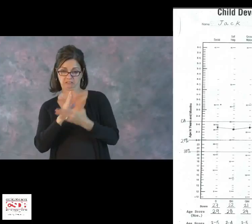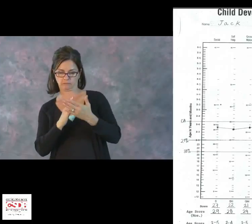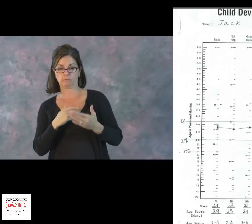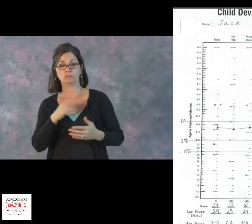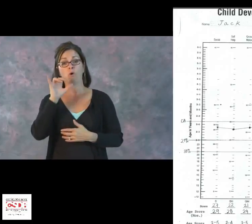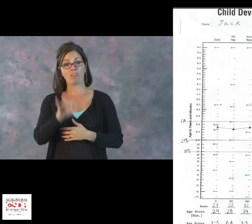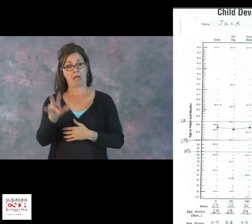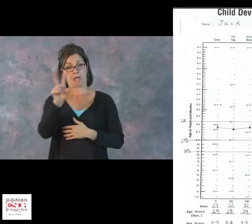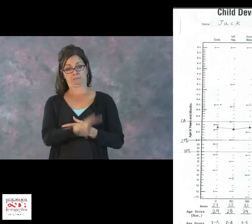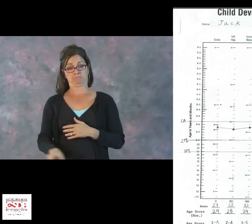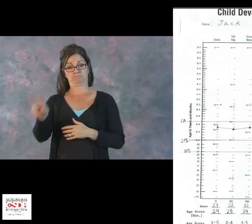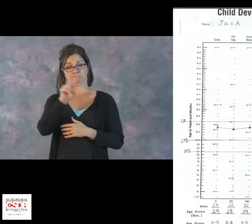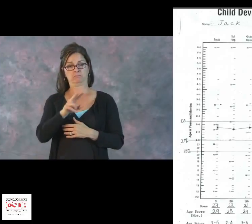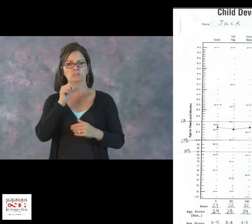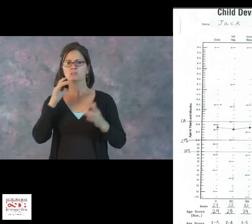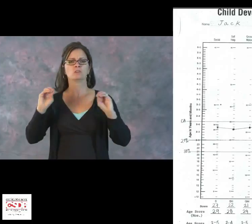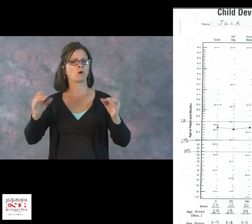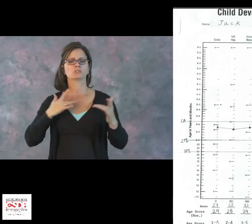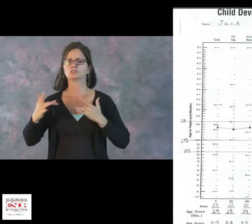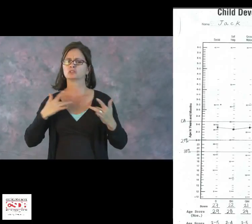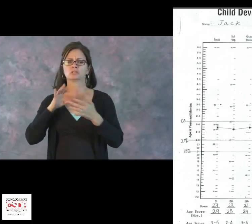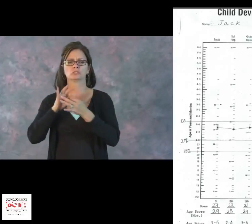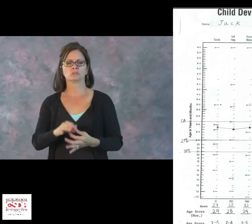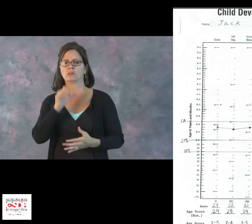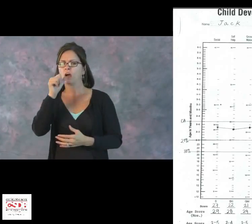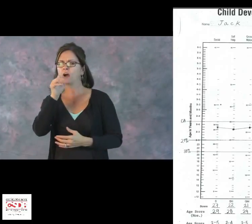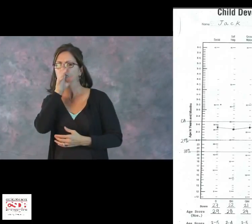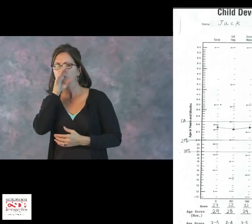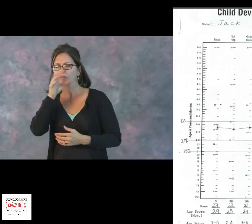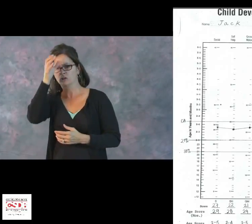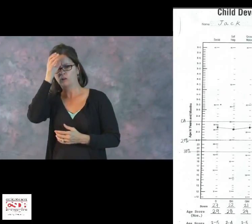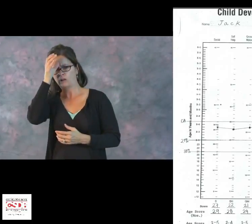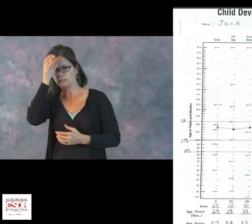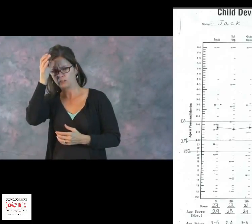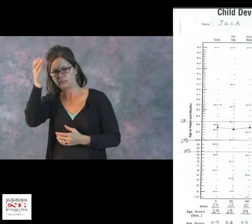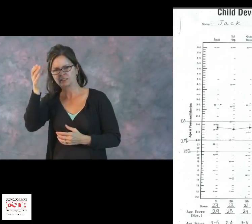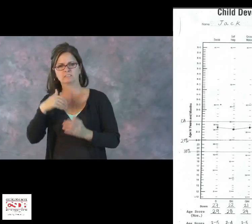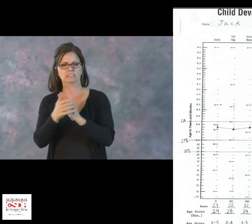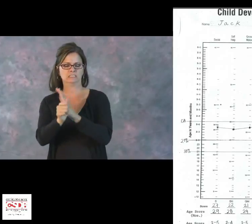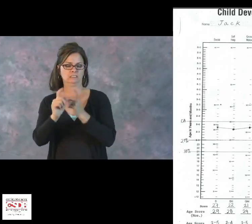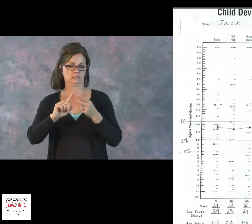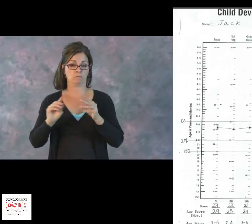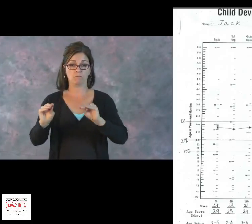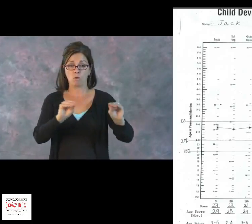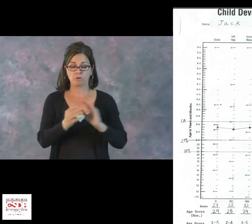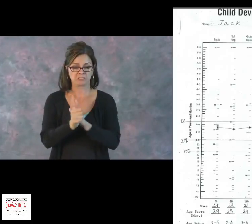about Jack's non-verbal cognitive skills. I don't have any concerns about his motor skills,